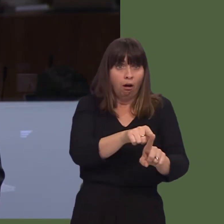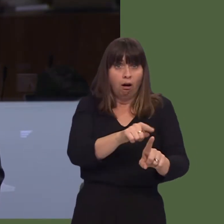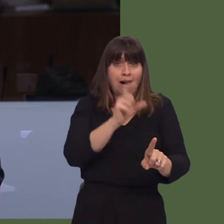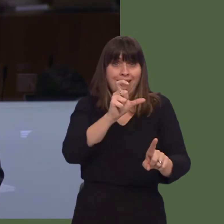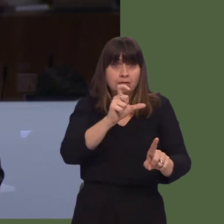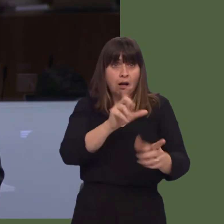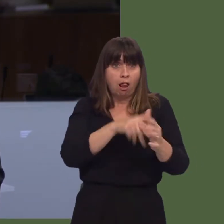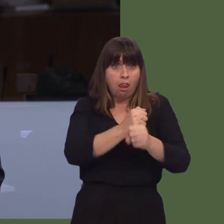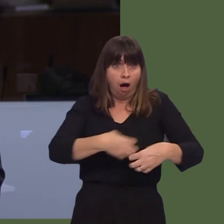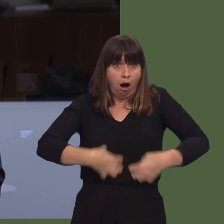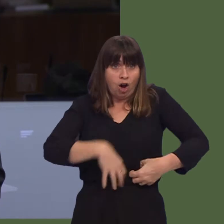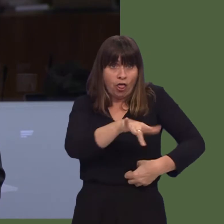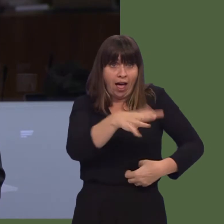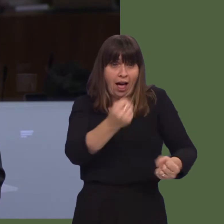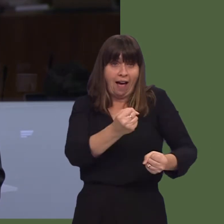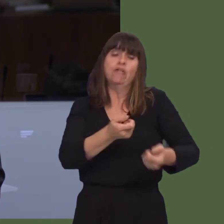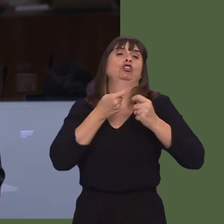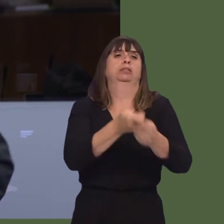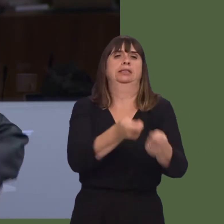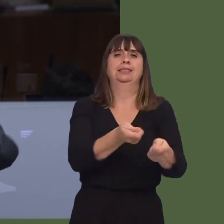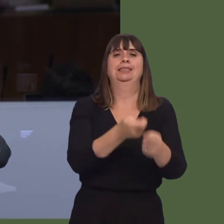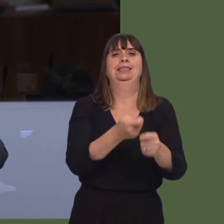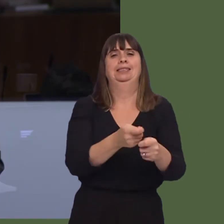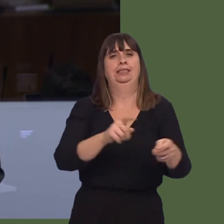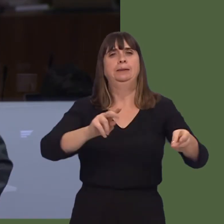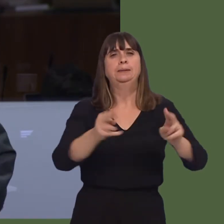appear and before the cancer has advanced or set in the body.